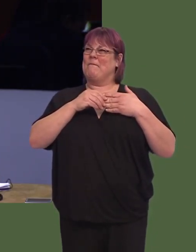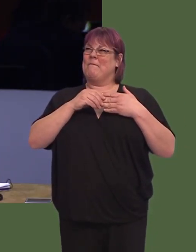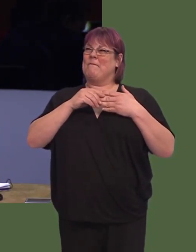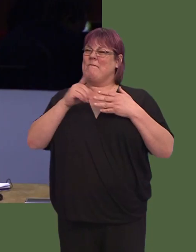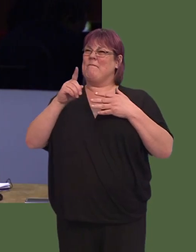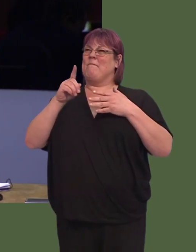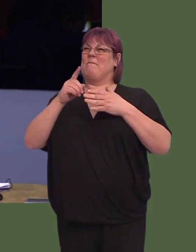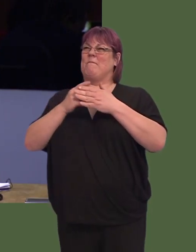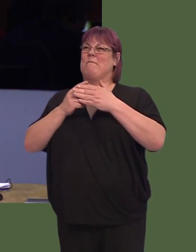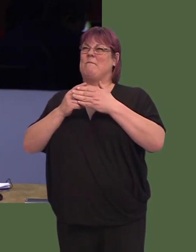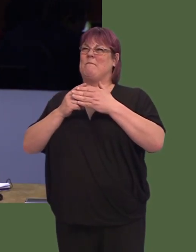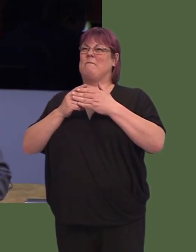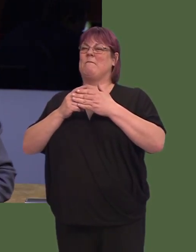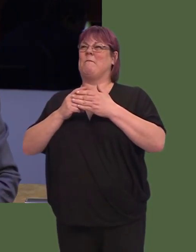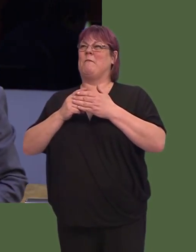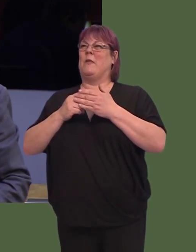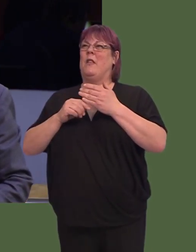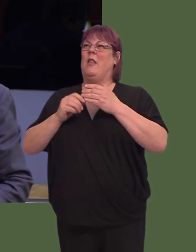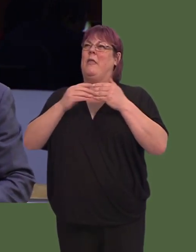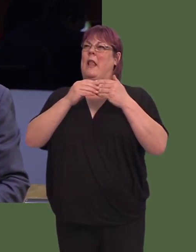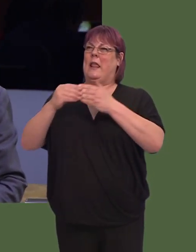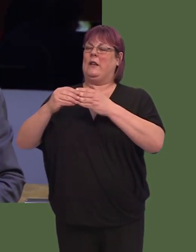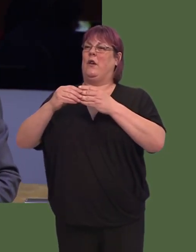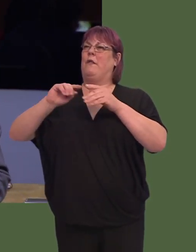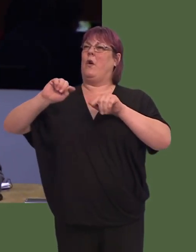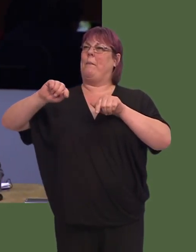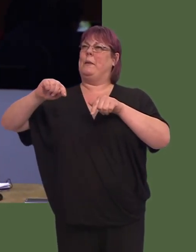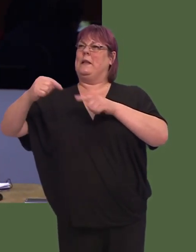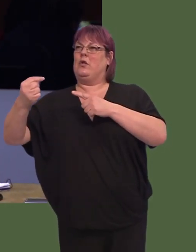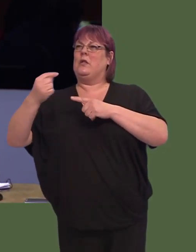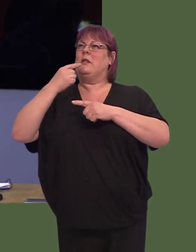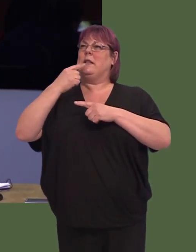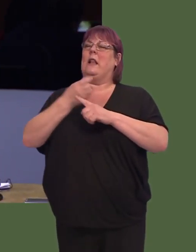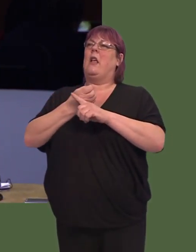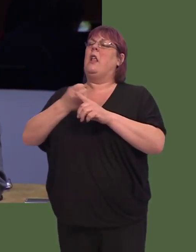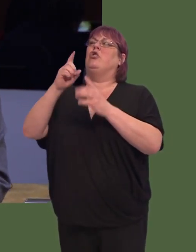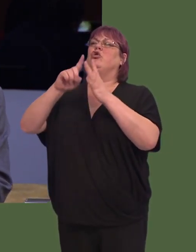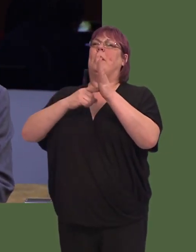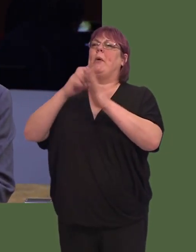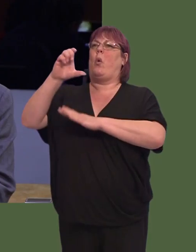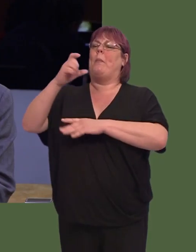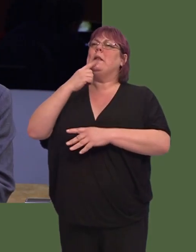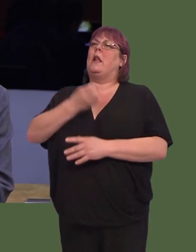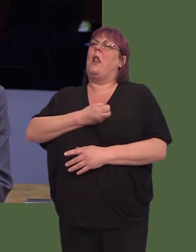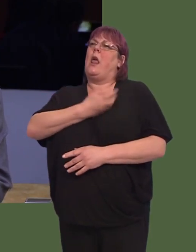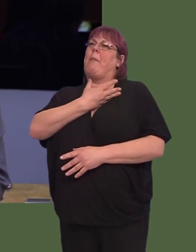laudable aims by saying that Labour would seek to negotiate a new comprehensive UK-EU